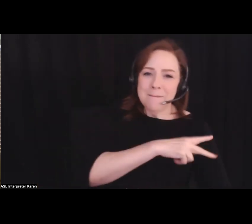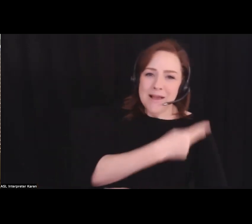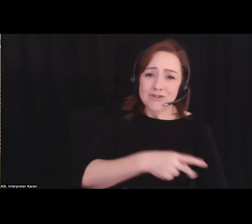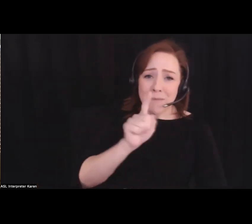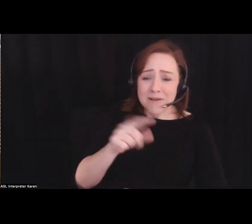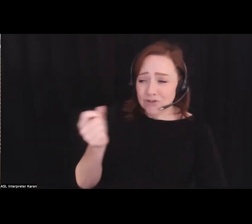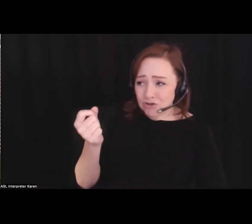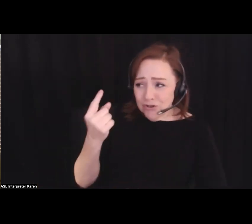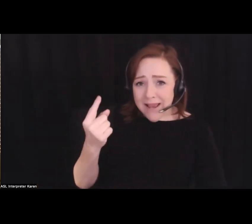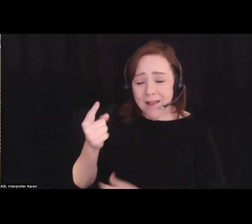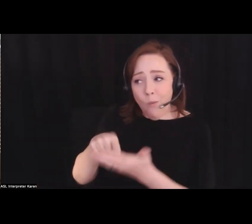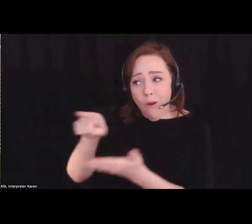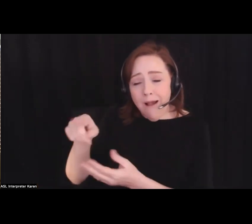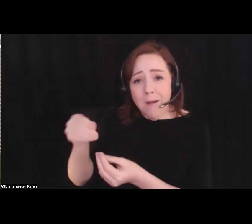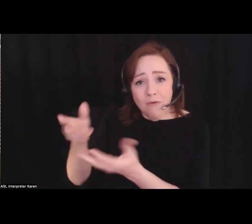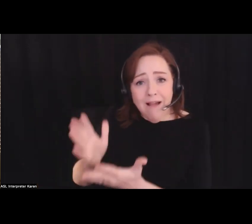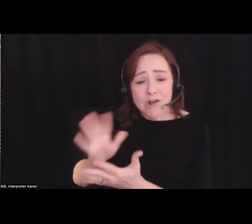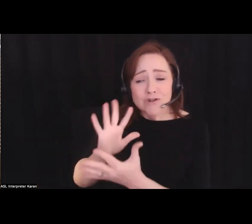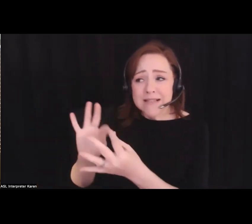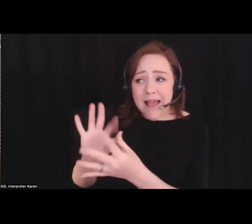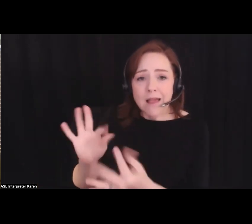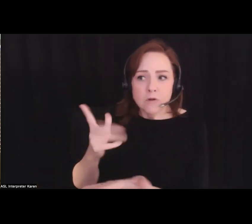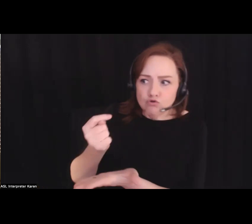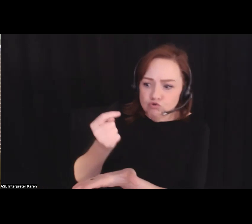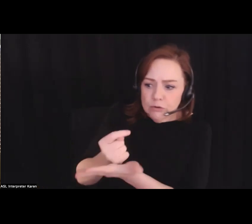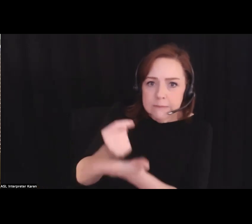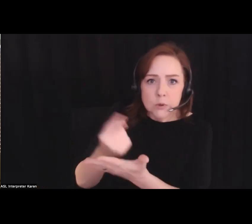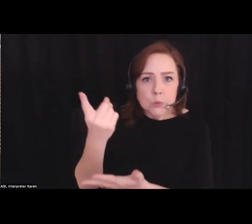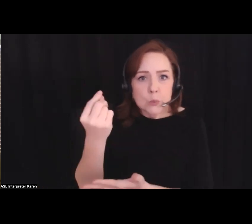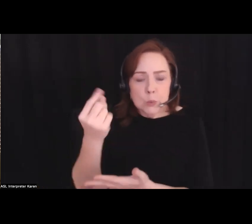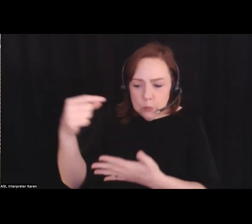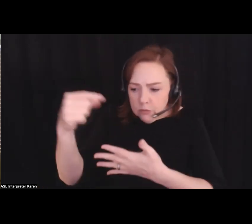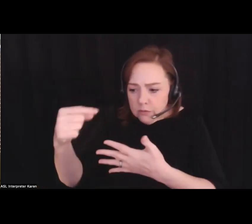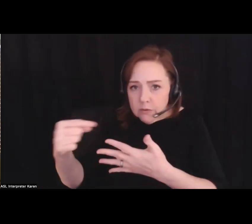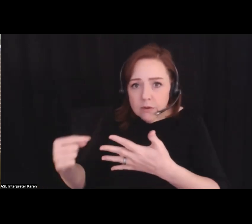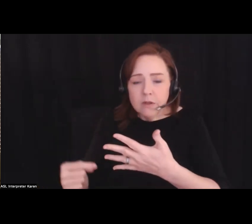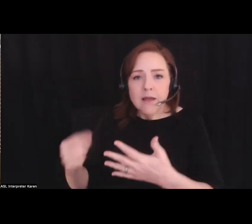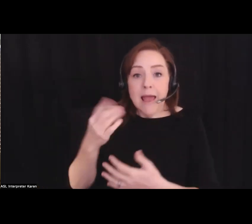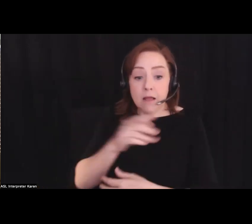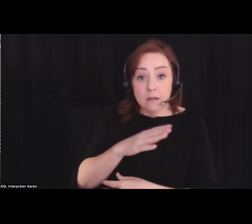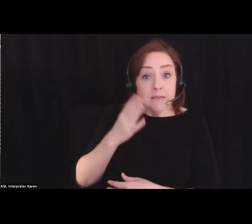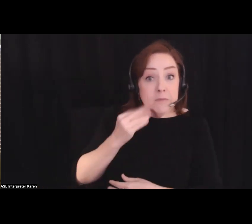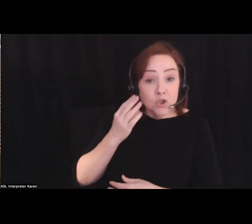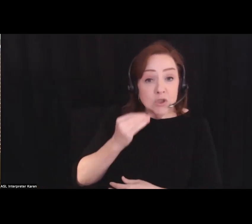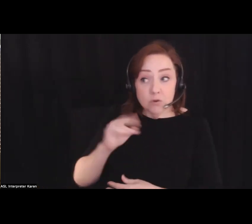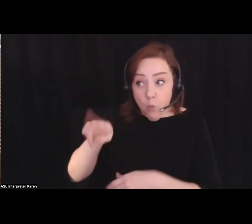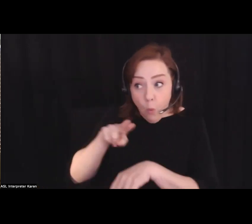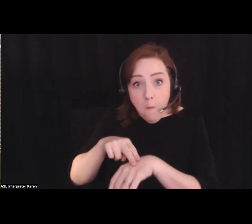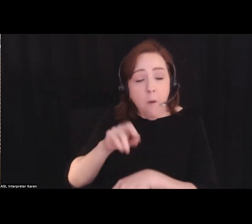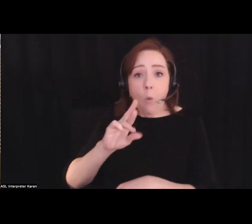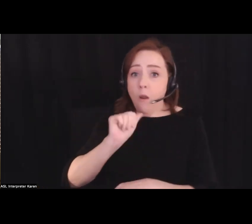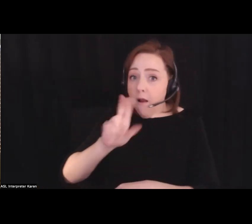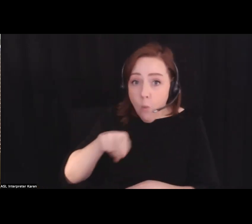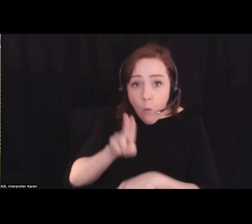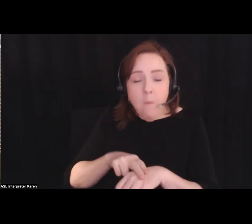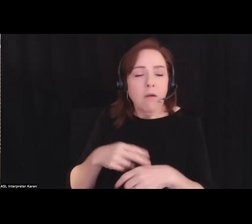goes and as far as what they're experiencing it being normal and so forth. um in the third video